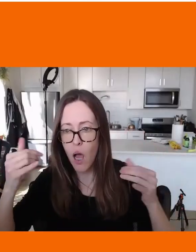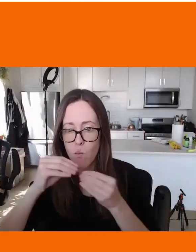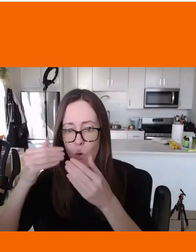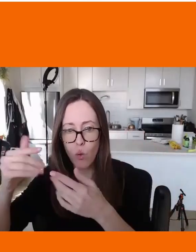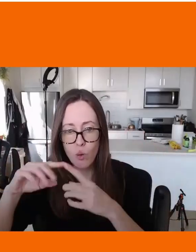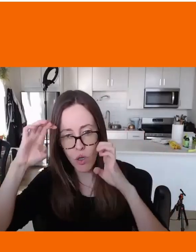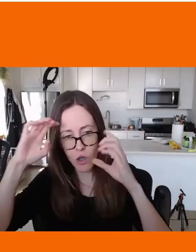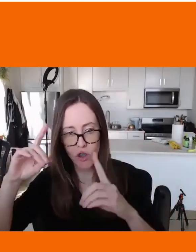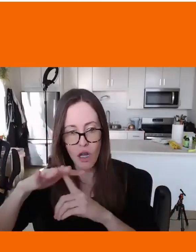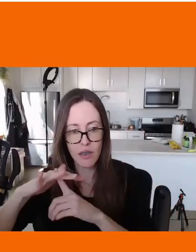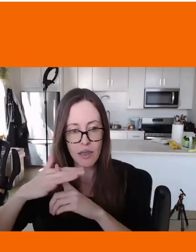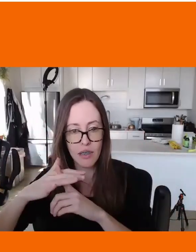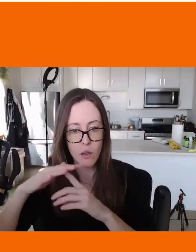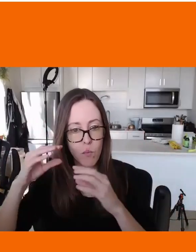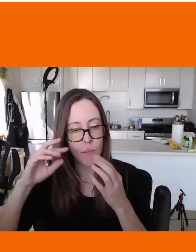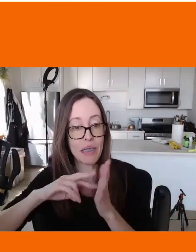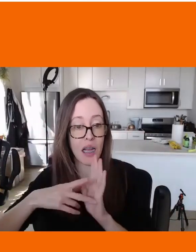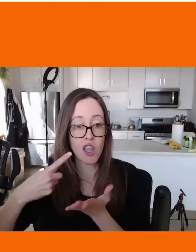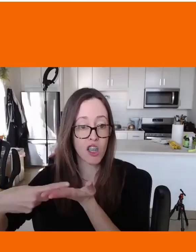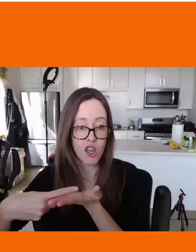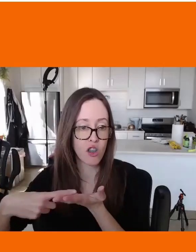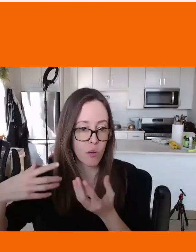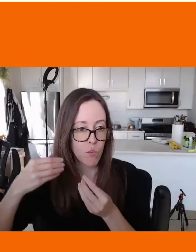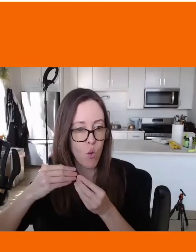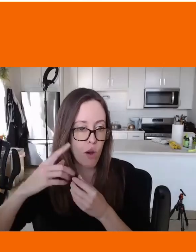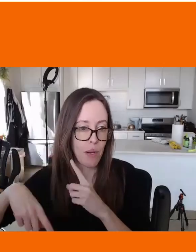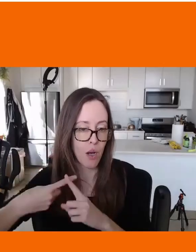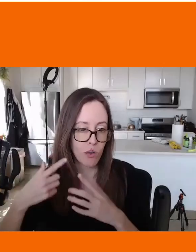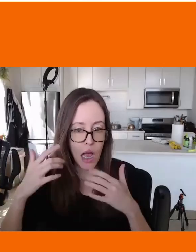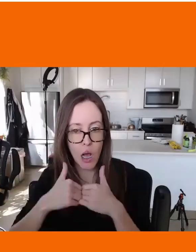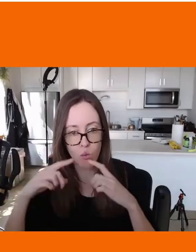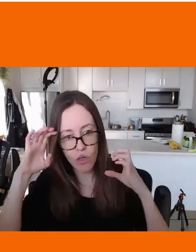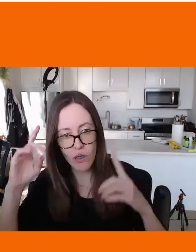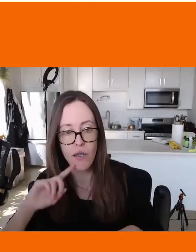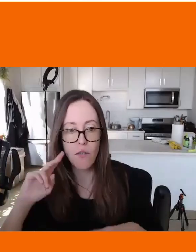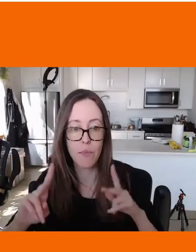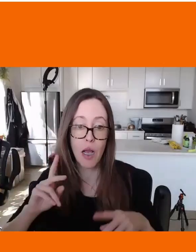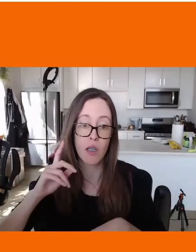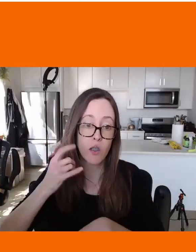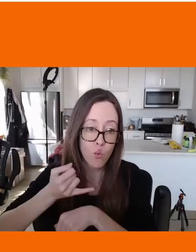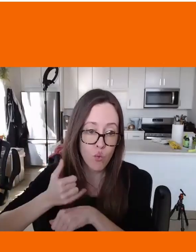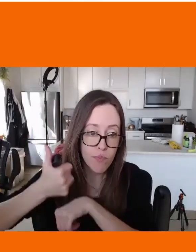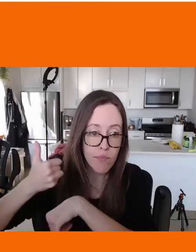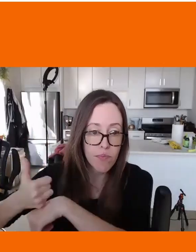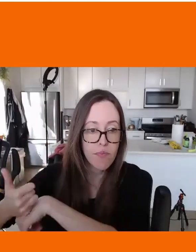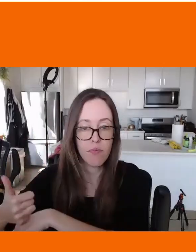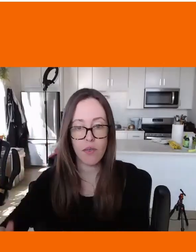and now it was seated more closely with words like education and grammar, asylum, tutoring.